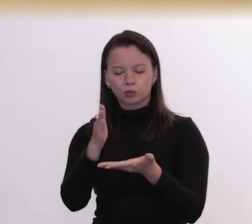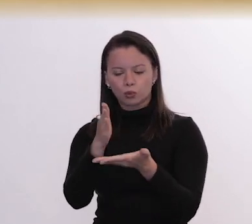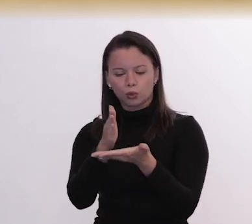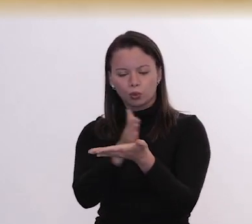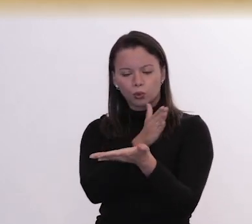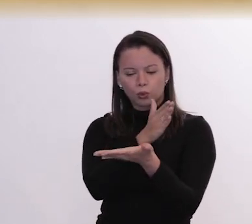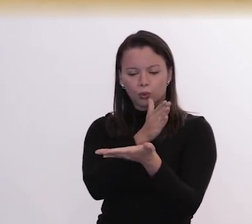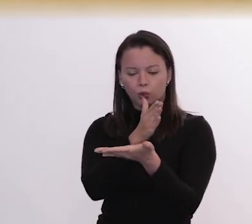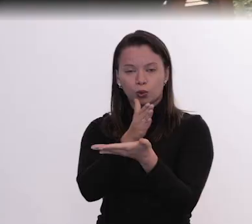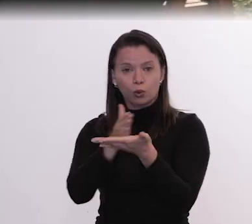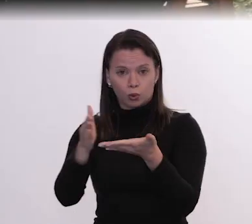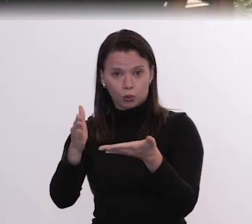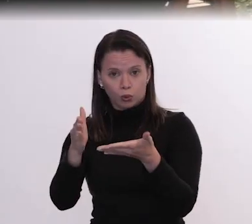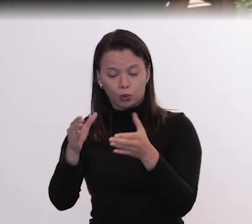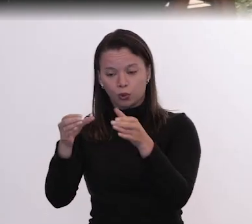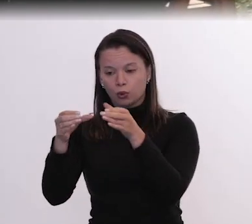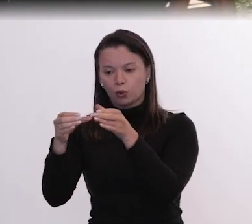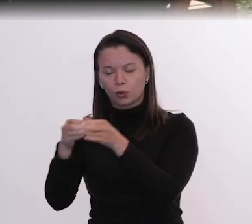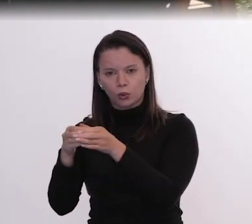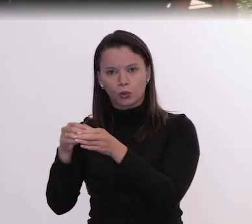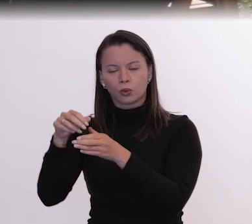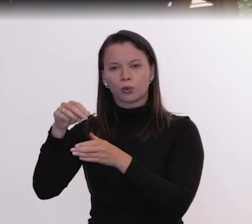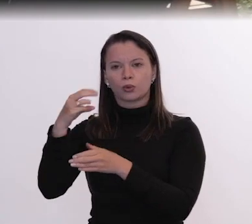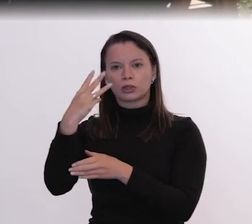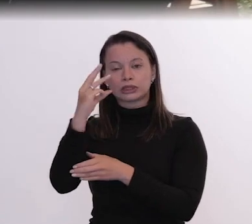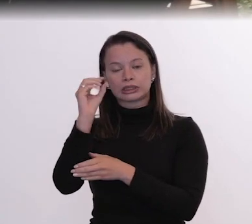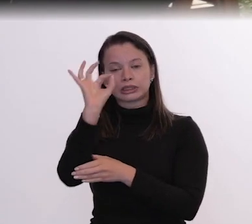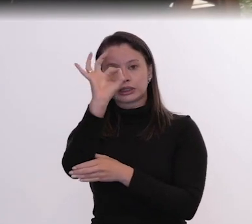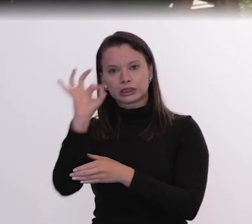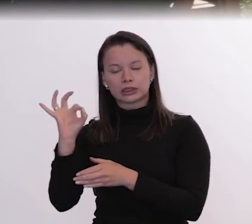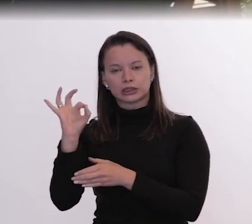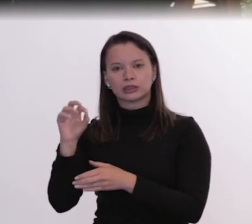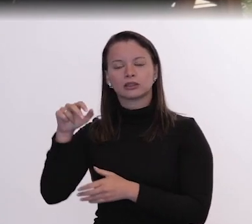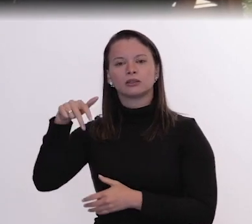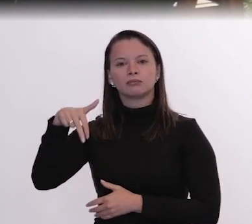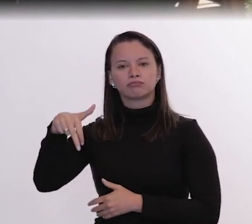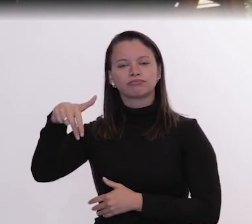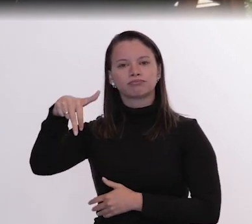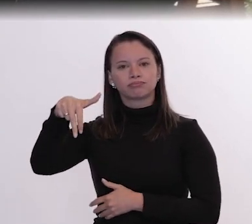is done on foot, using the sidewalks. Over 30%. Over 30%, which is more than car rides.